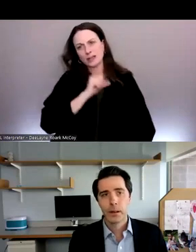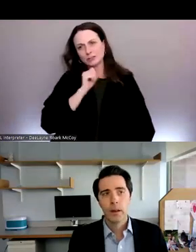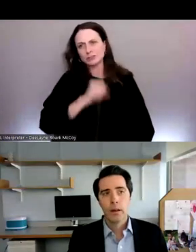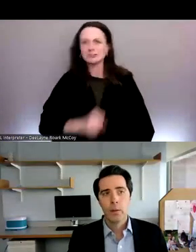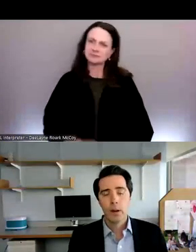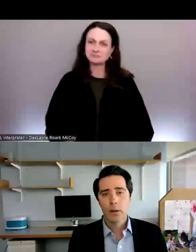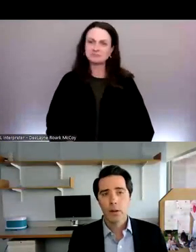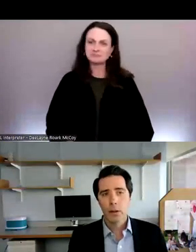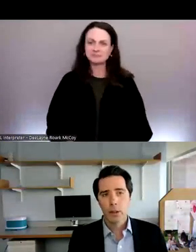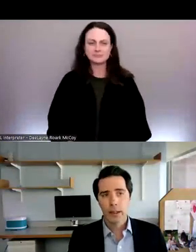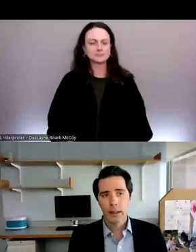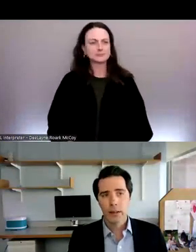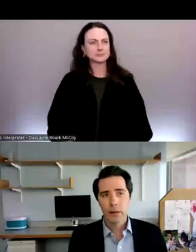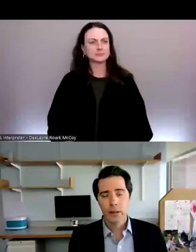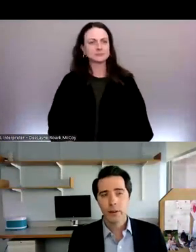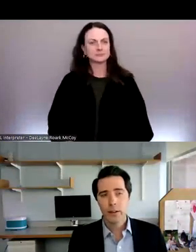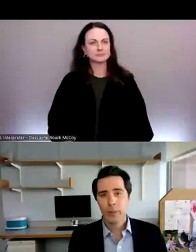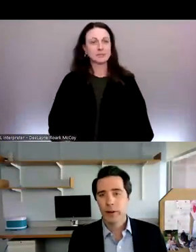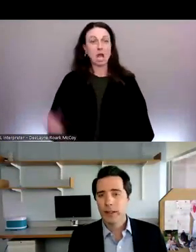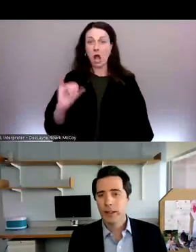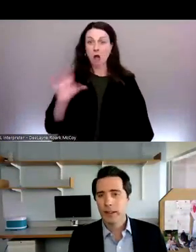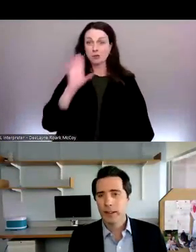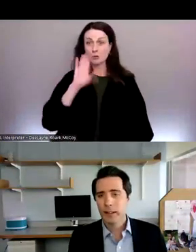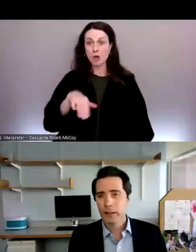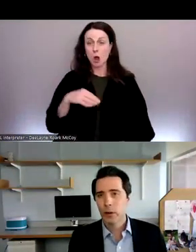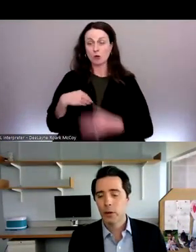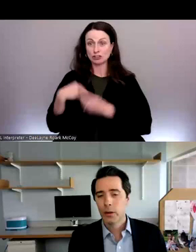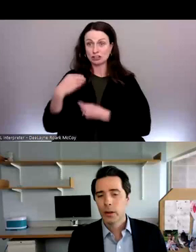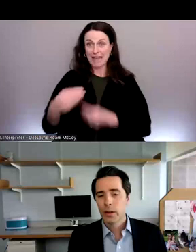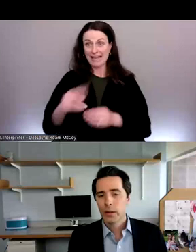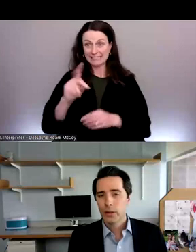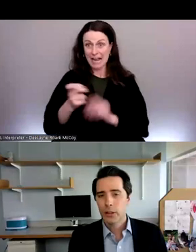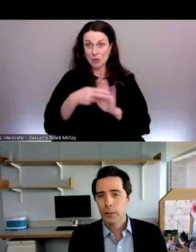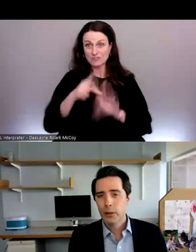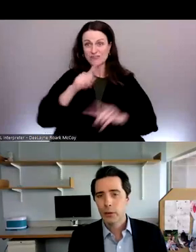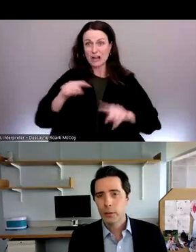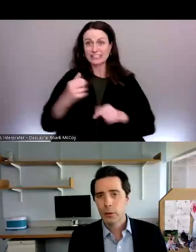we also know the genetic diagnosis